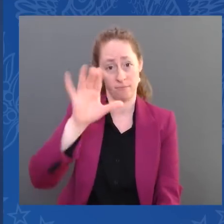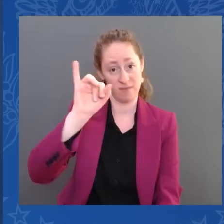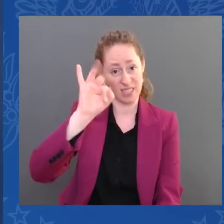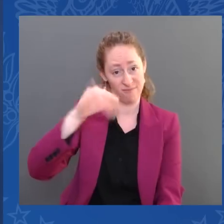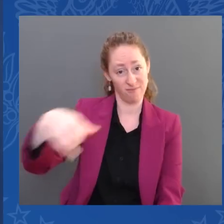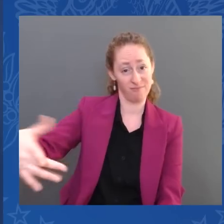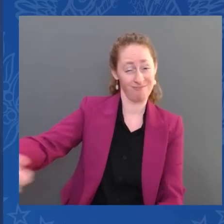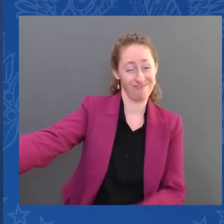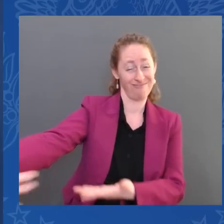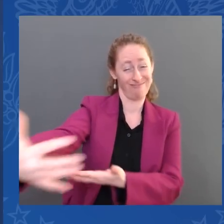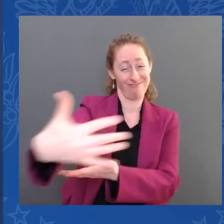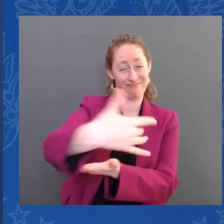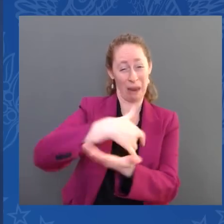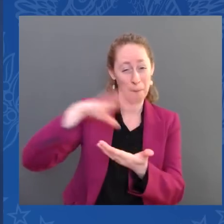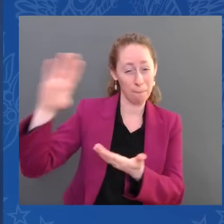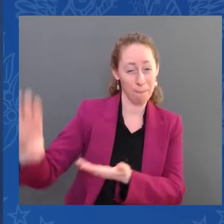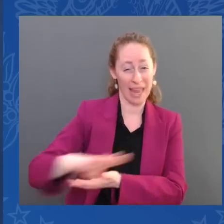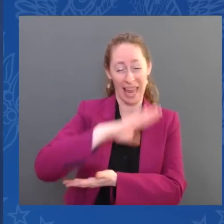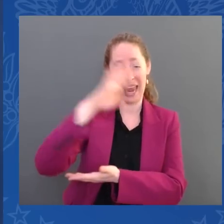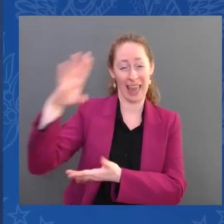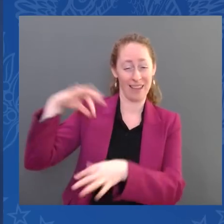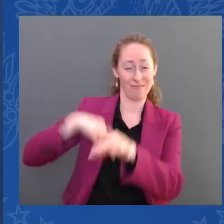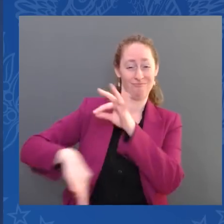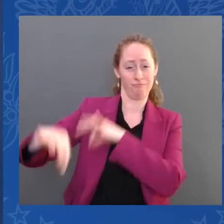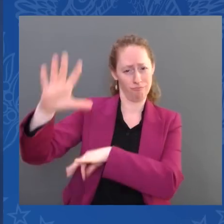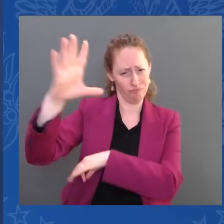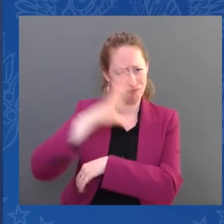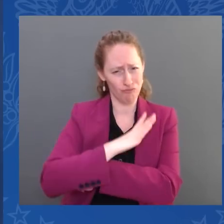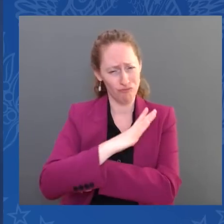Billionaires pay a lower rate than a teacher or a firefighter.